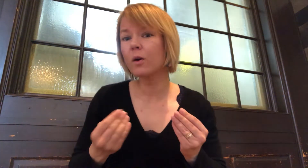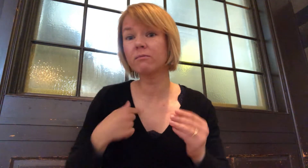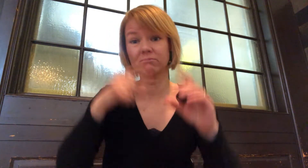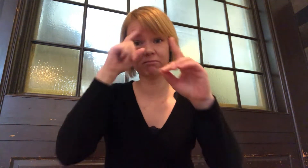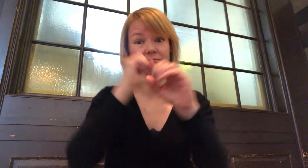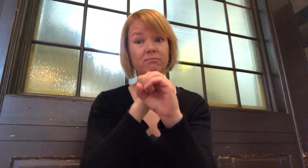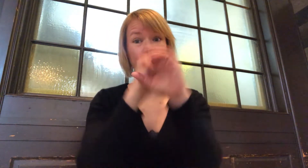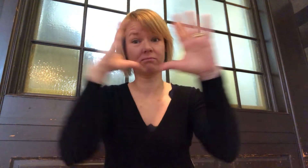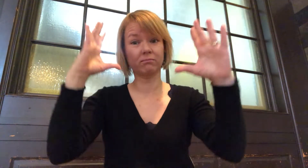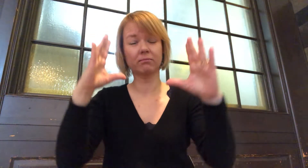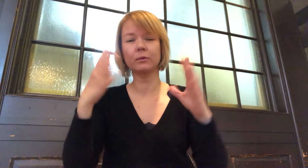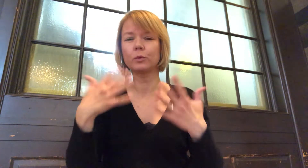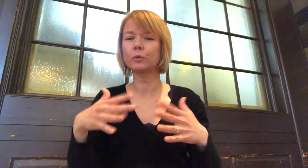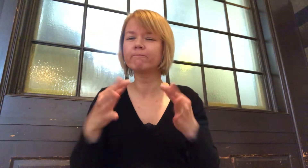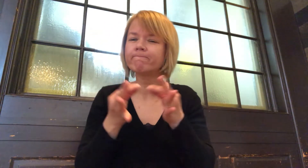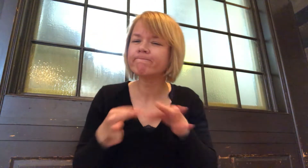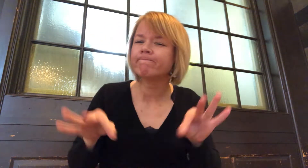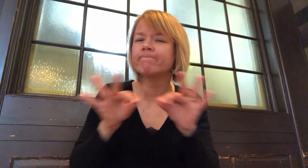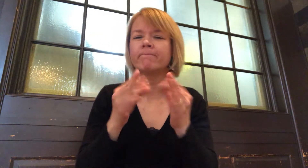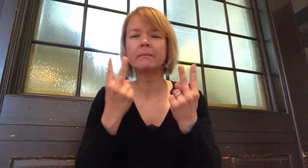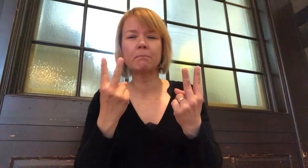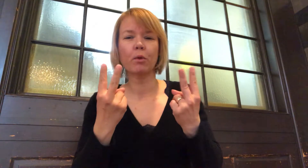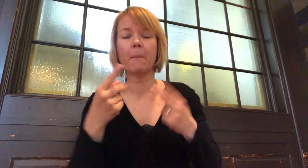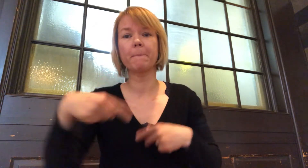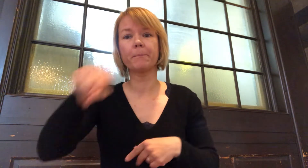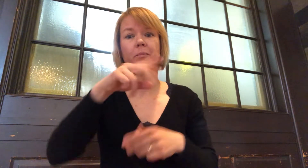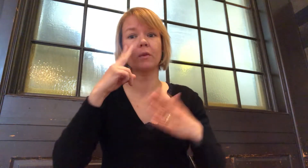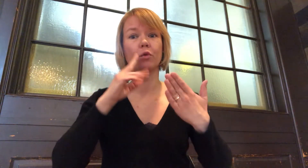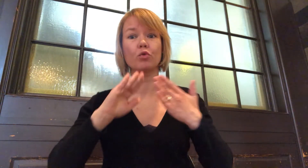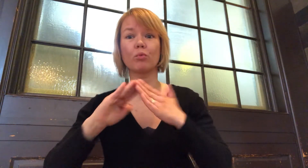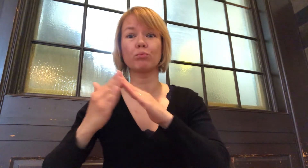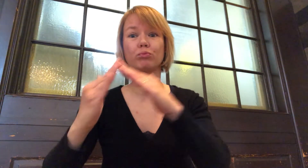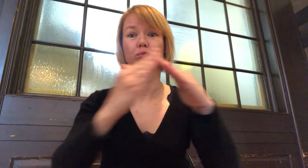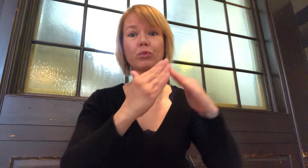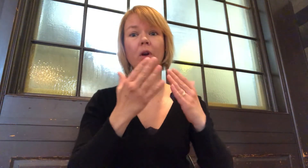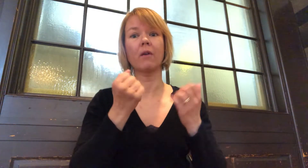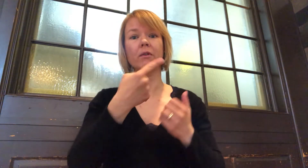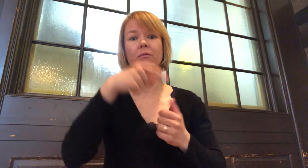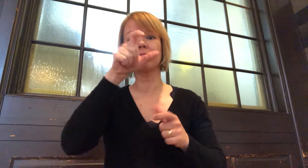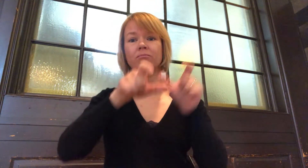I would think it is important that Deaf communities worldwide have Deaf persons with